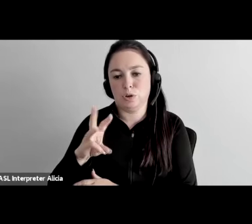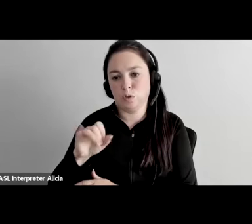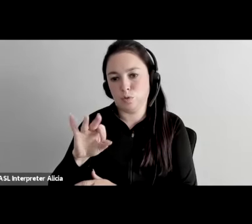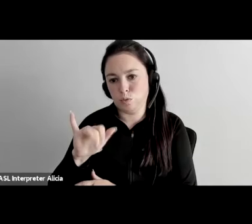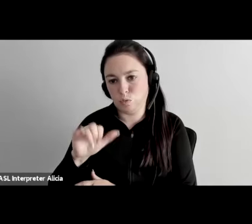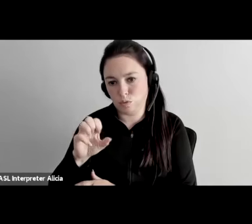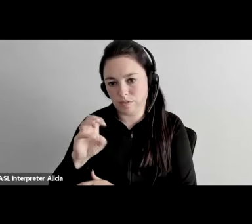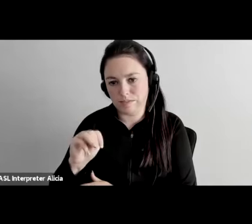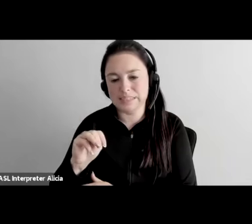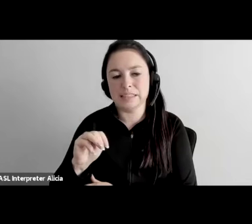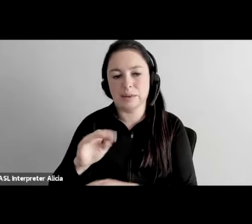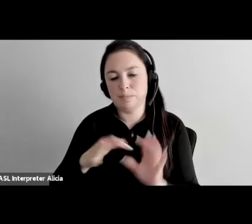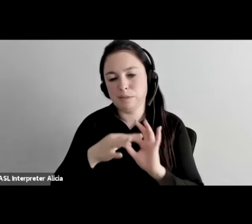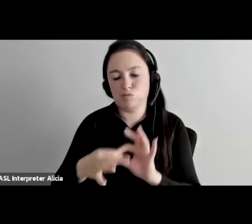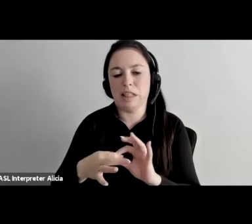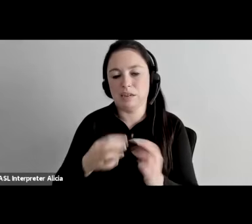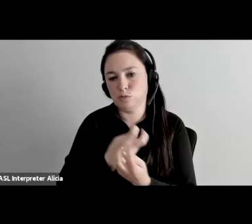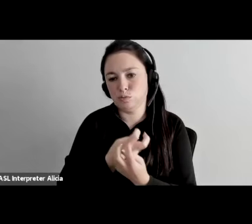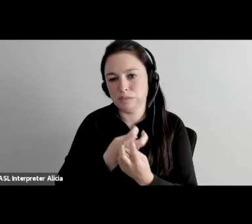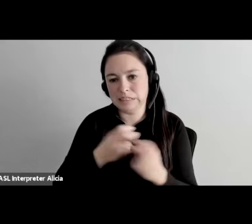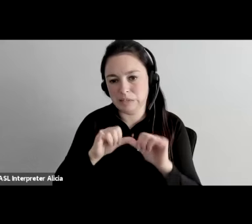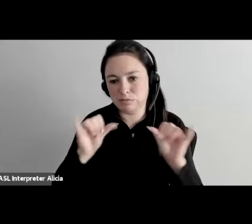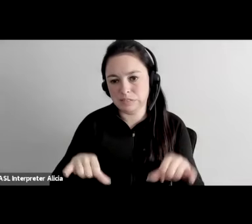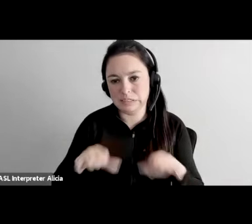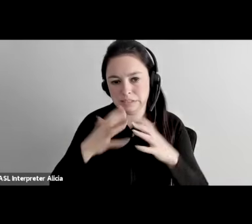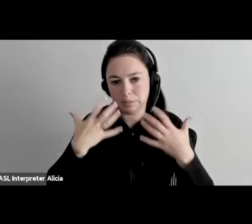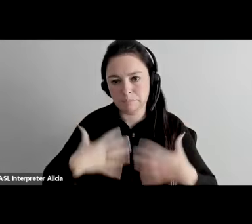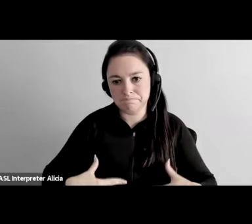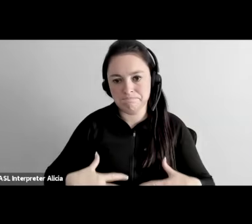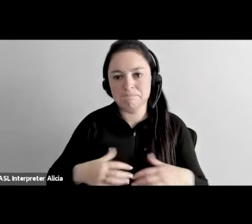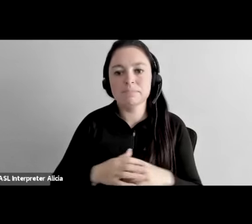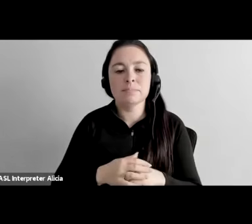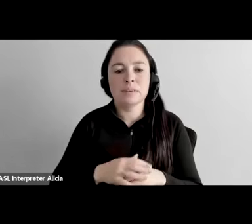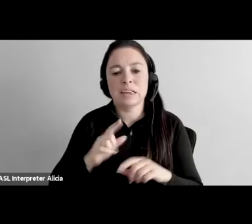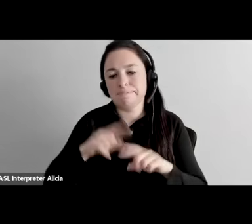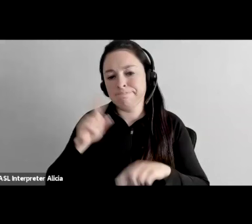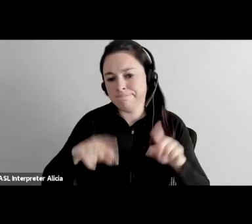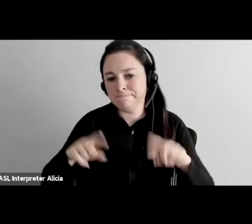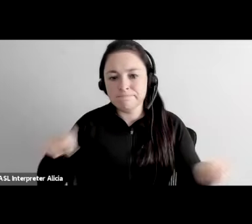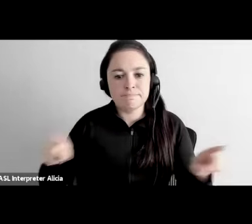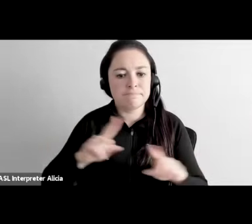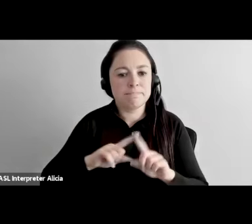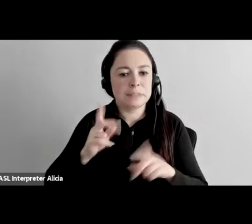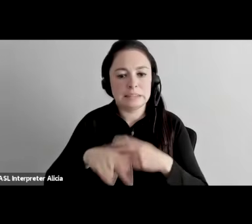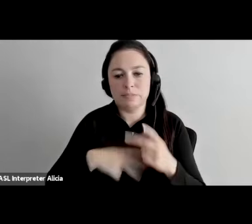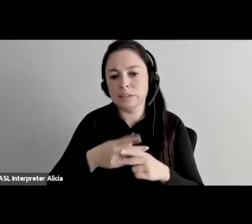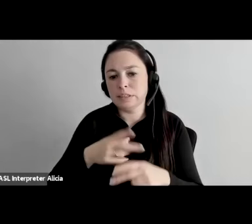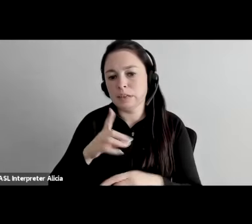There are over 400 types of dwarfism, and each one comes with its own set of unique characteristics.